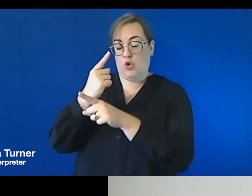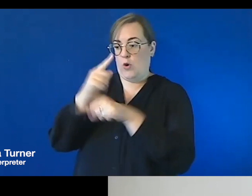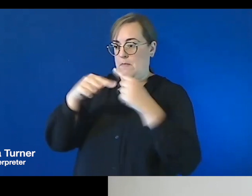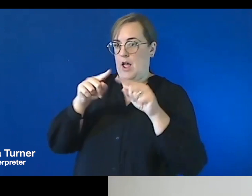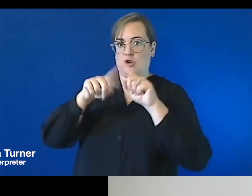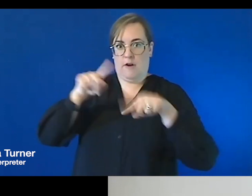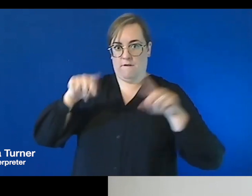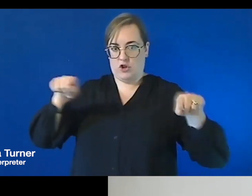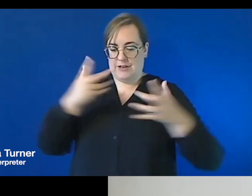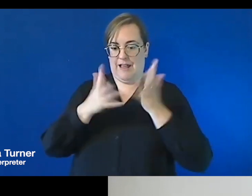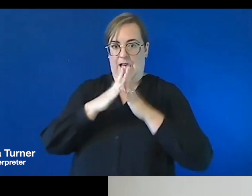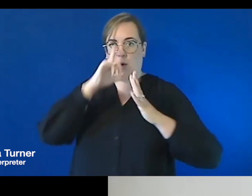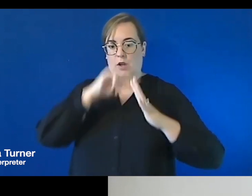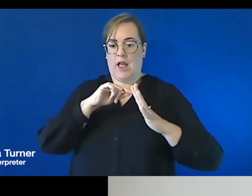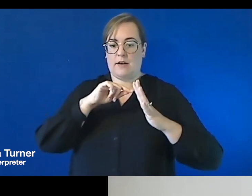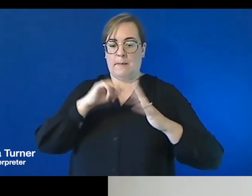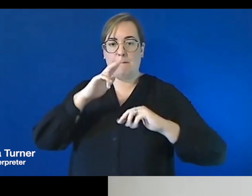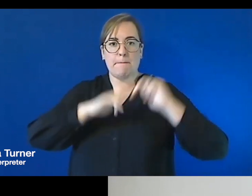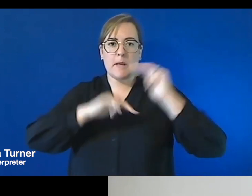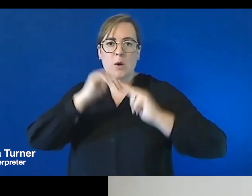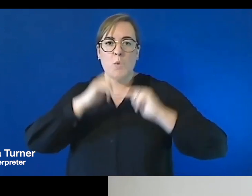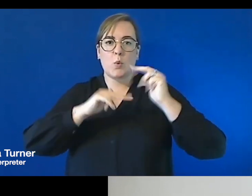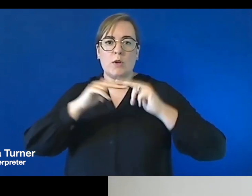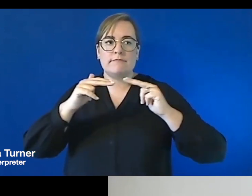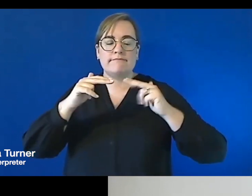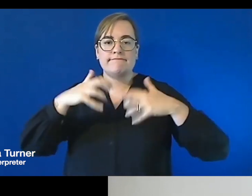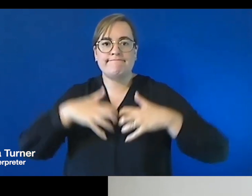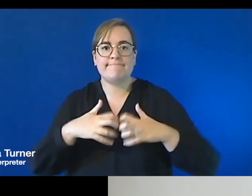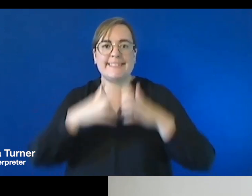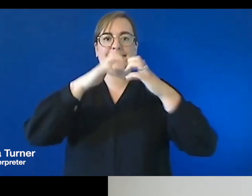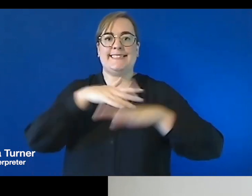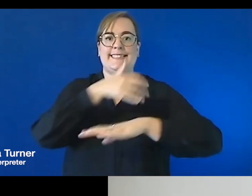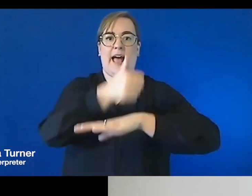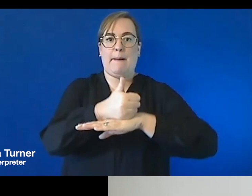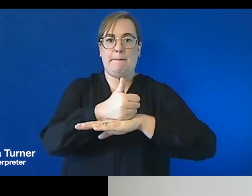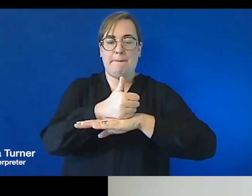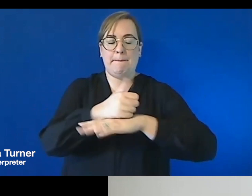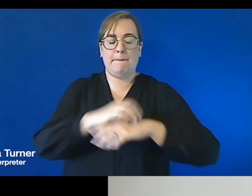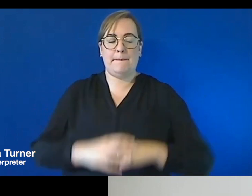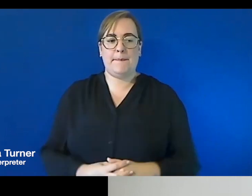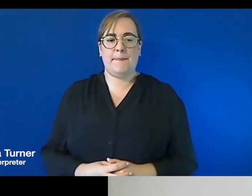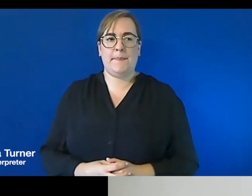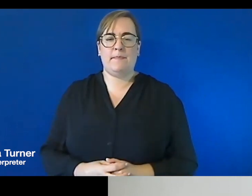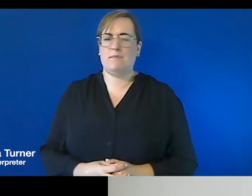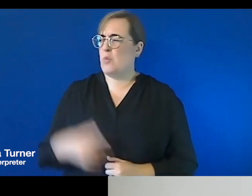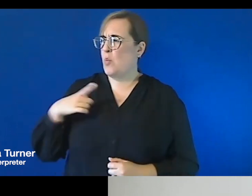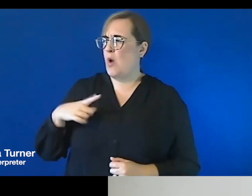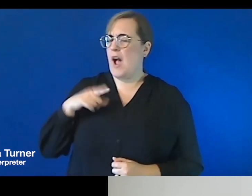startups, and can you explain why startups is is important to have more diversity and then what